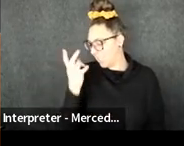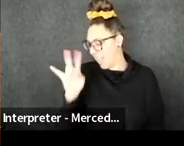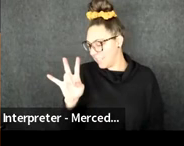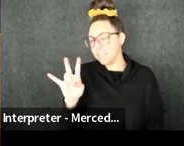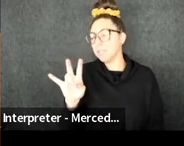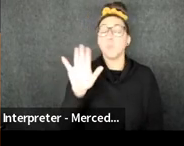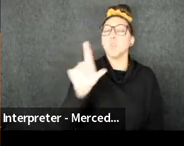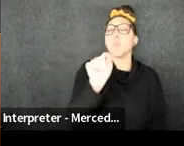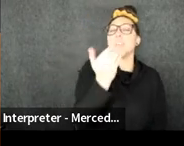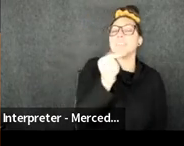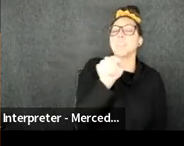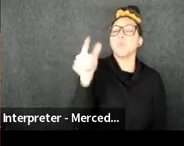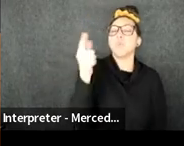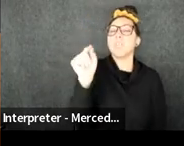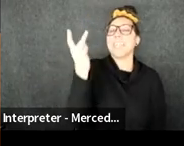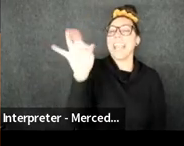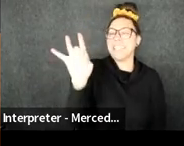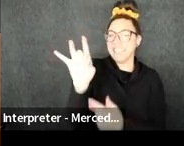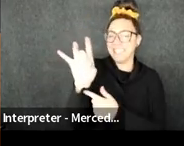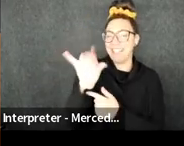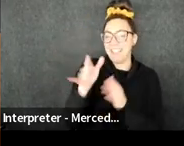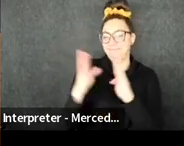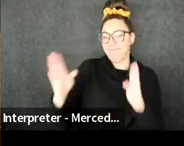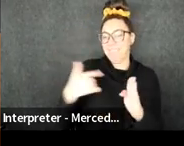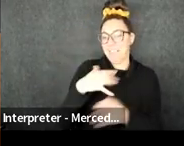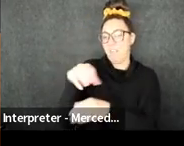During most of that time I was taking classes to fulfill